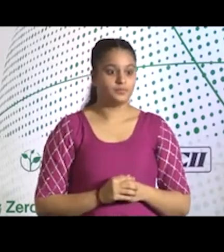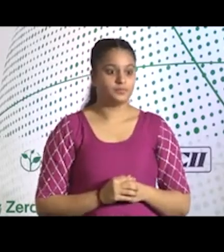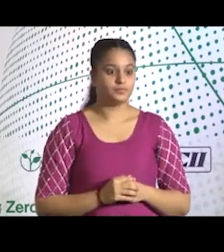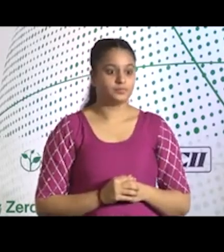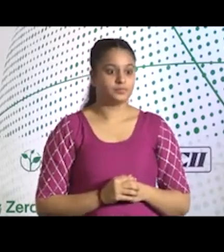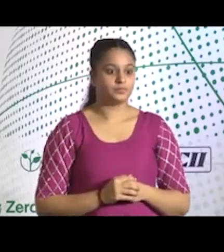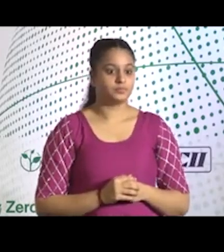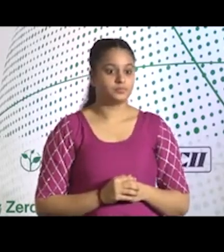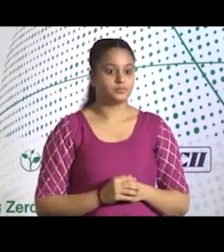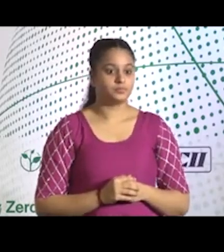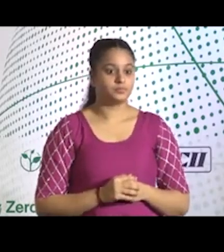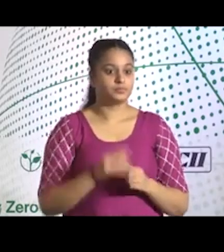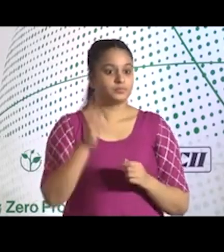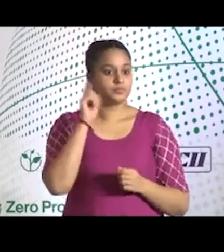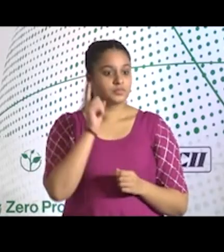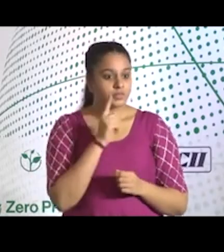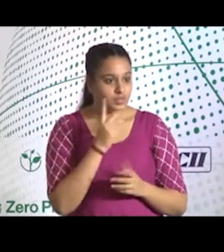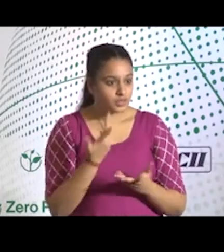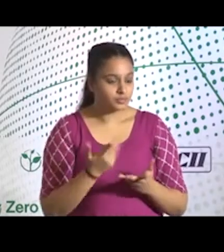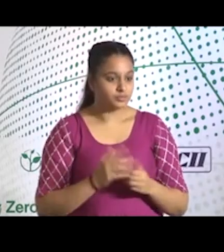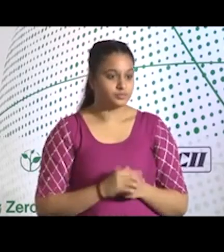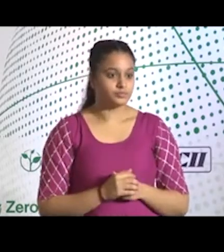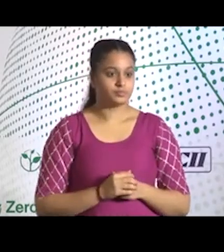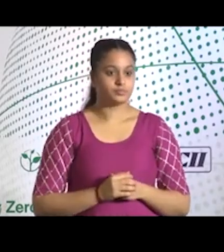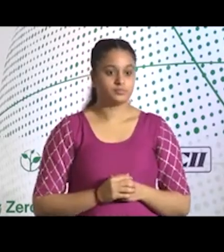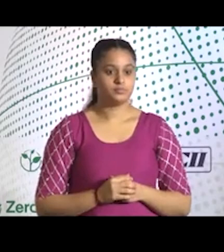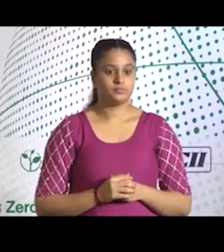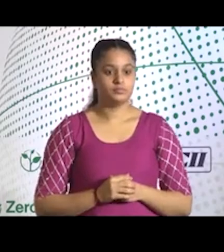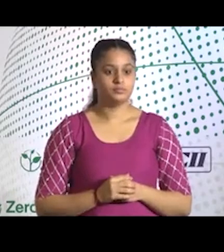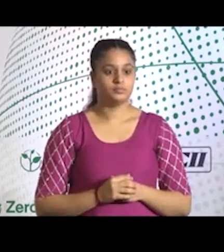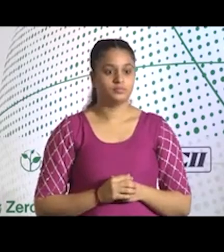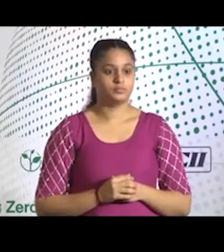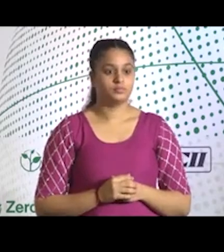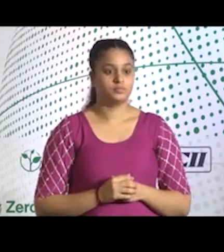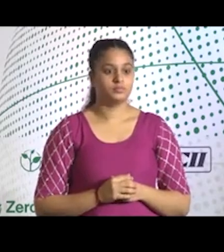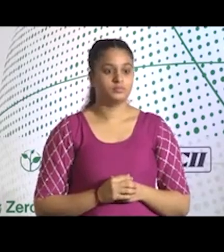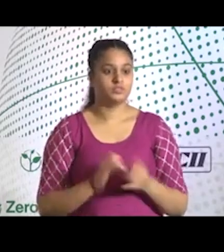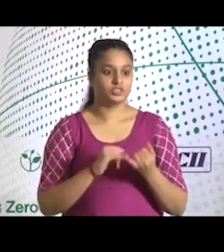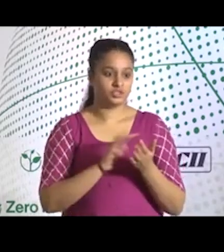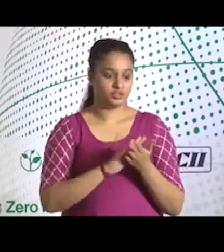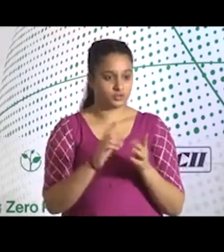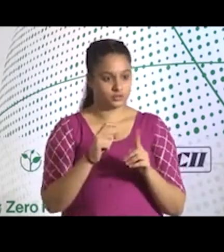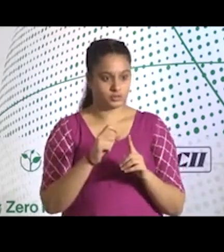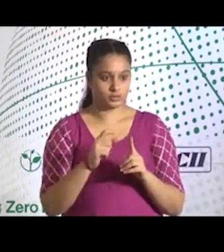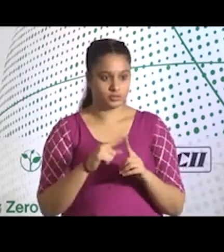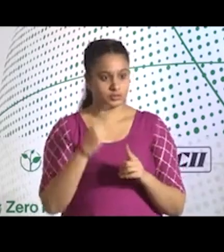will bear fruit sooner than later. So. Shilpi I just want the,